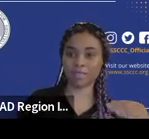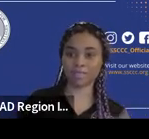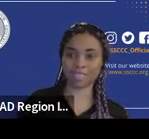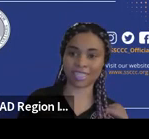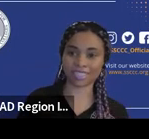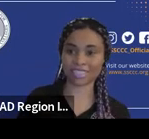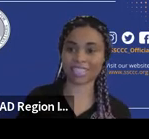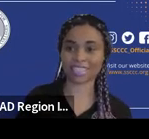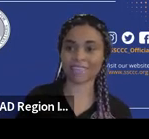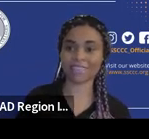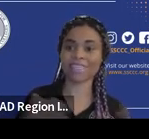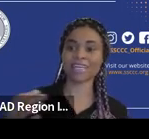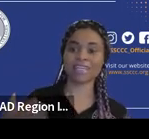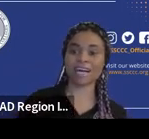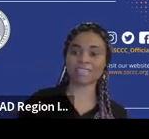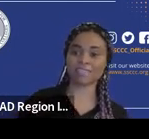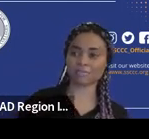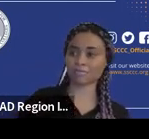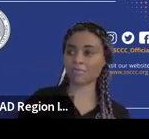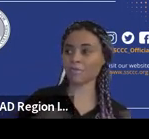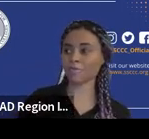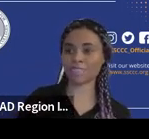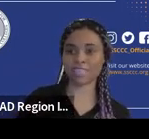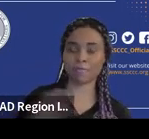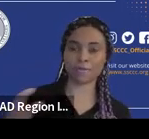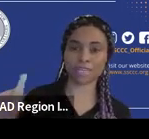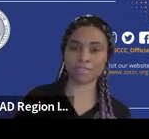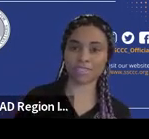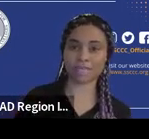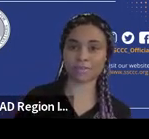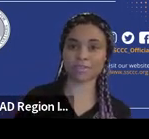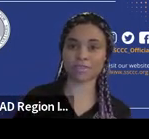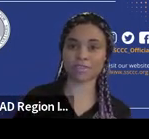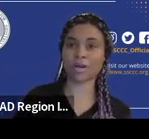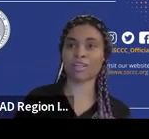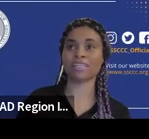Just even getting in the seat, and I've seen it not just with myself, but with other disabled students as well.